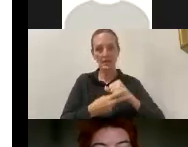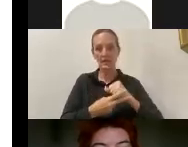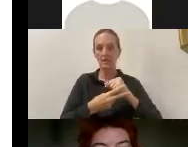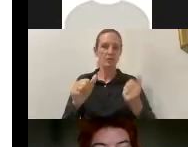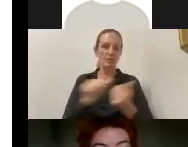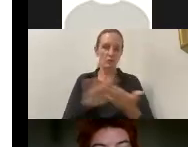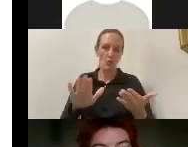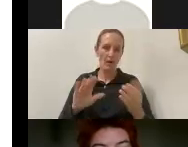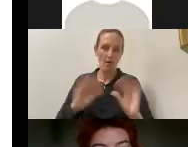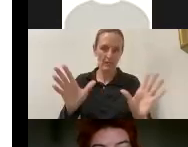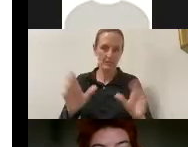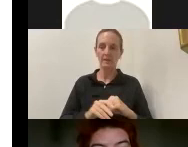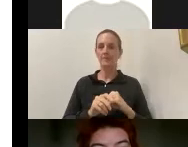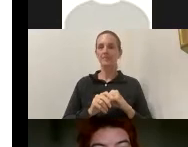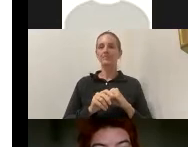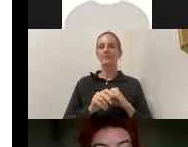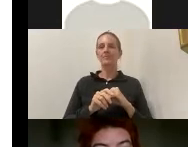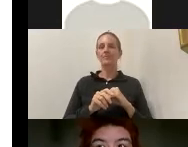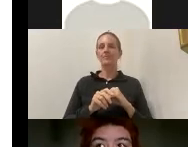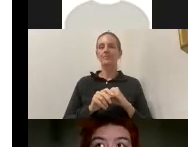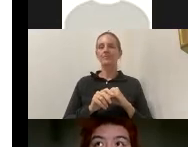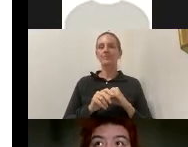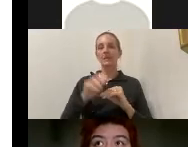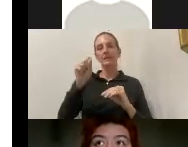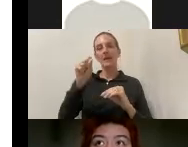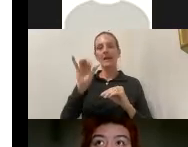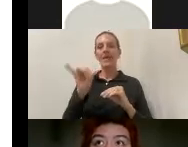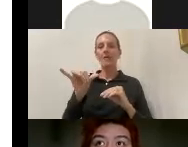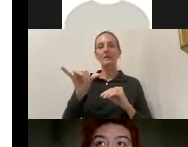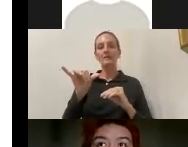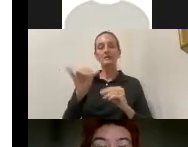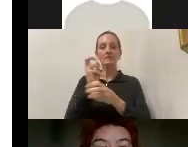And yeah that's the difficulties.